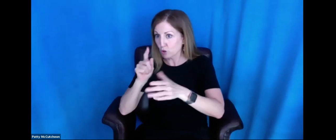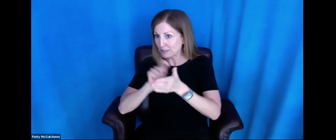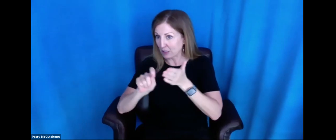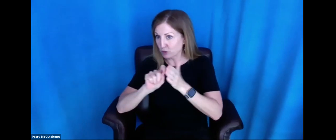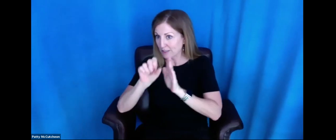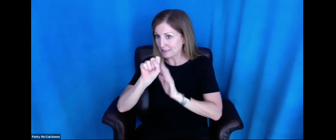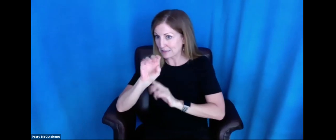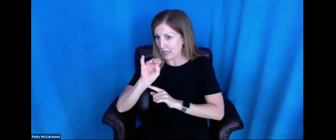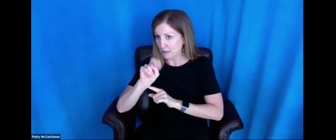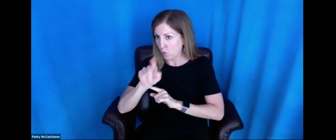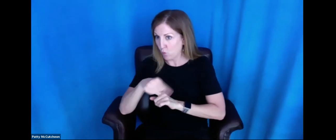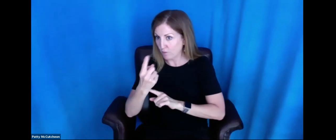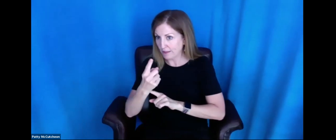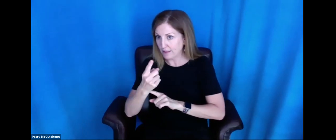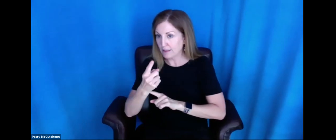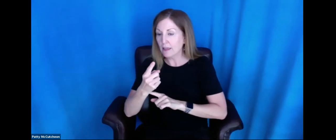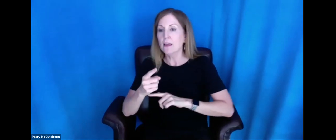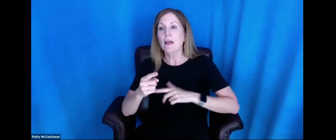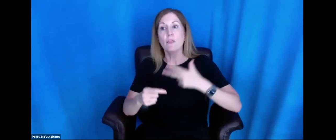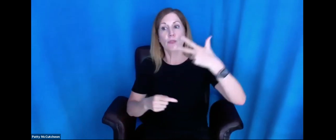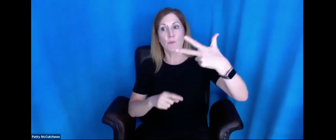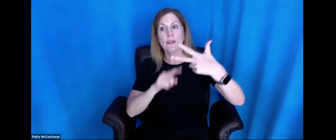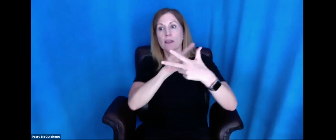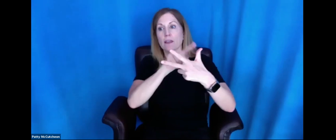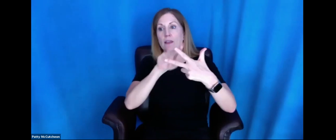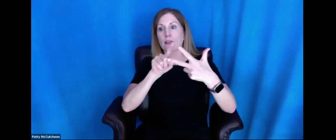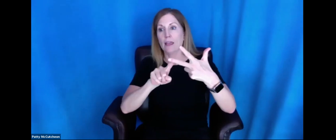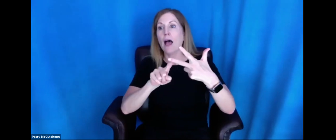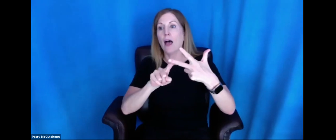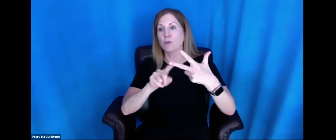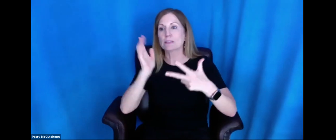the three other speakers have specifics about voting